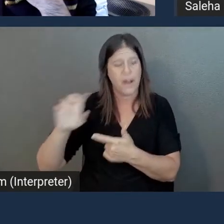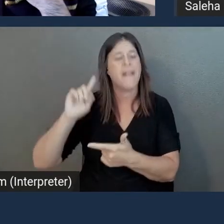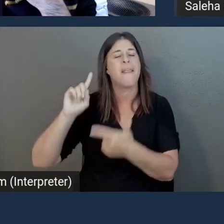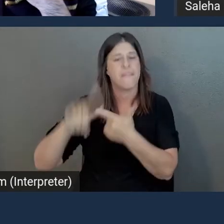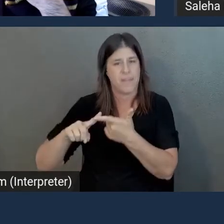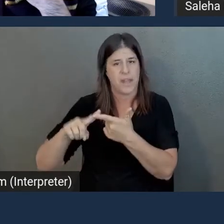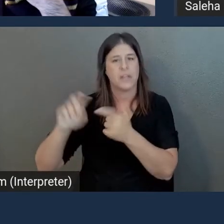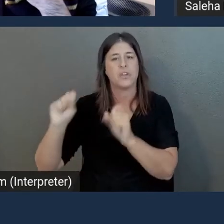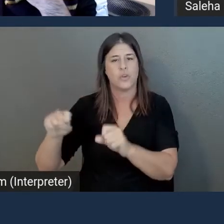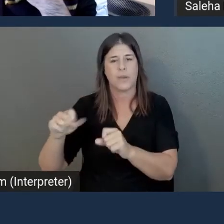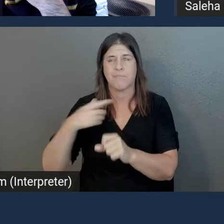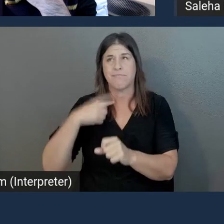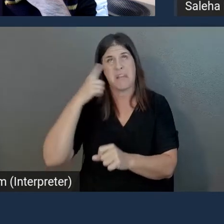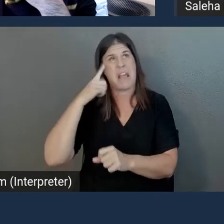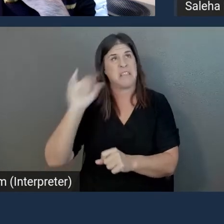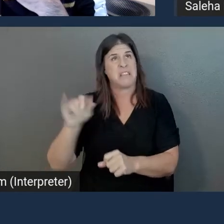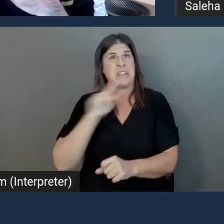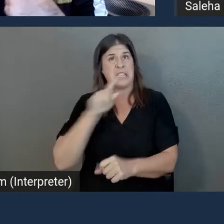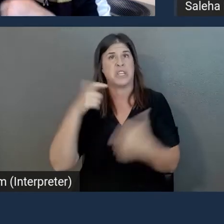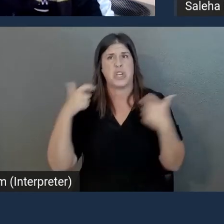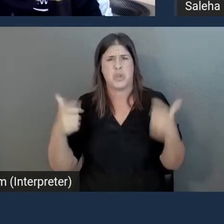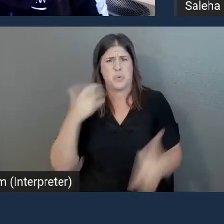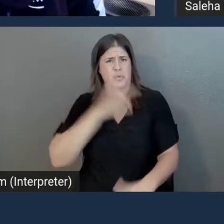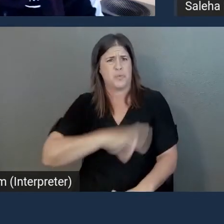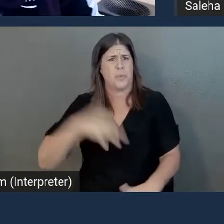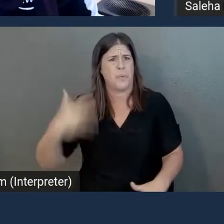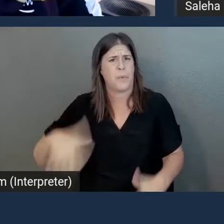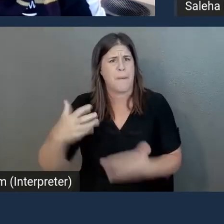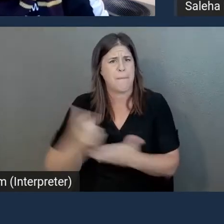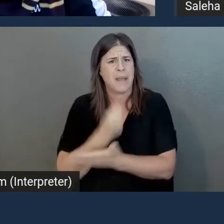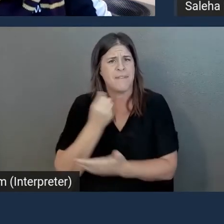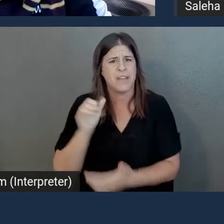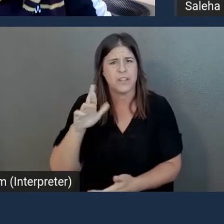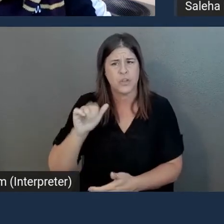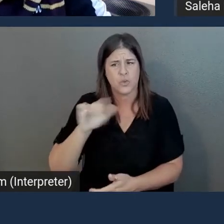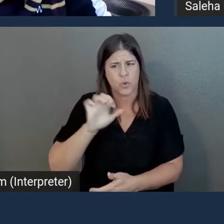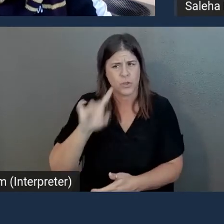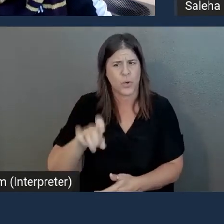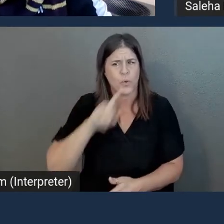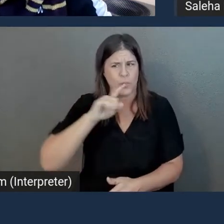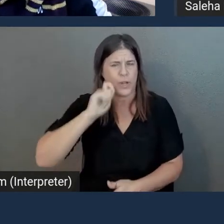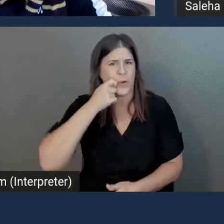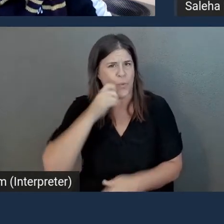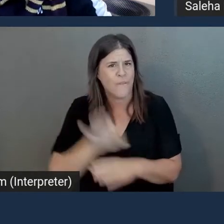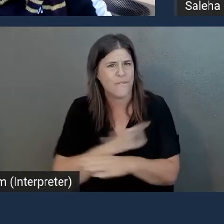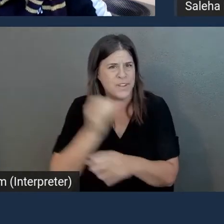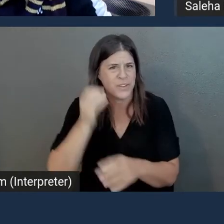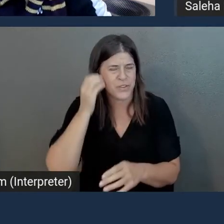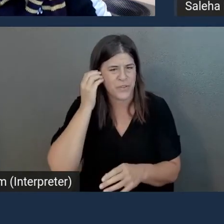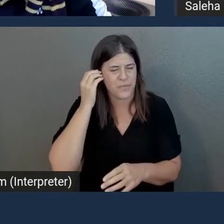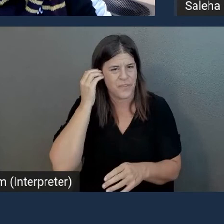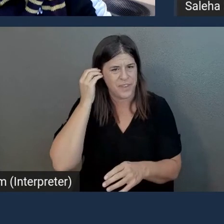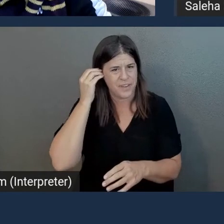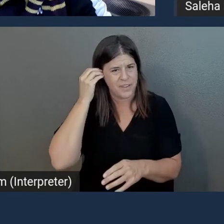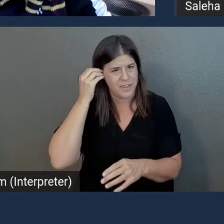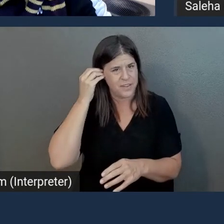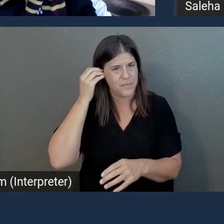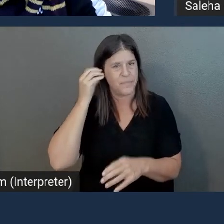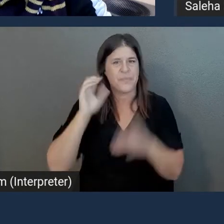I think that's a huge benefit, right? The source code, I think it's a pretty cool feature, so awesome. Thanks.